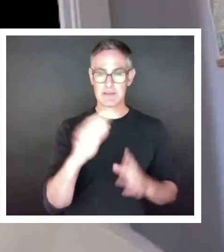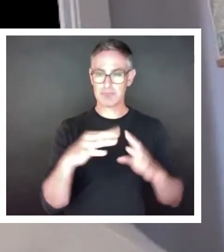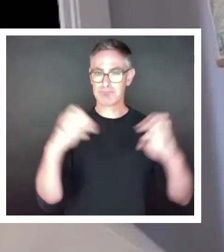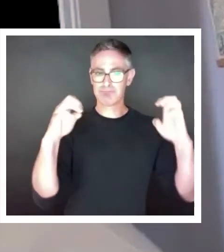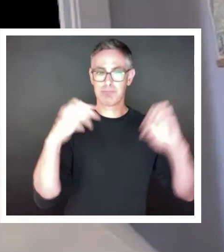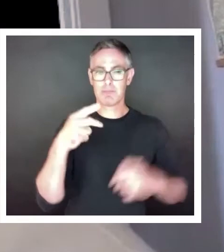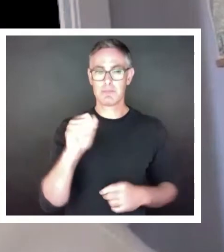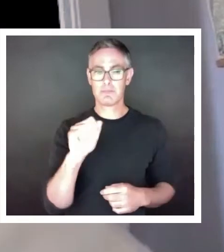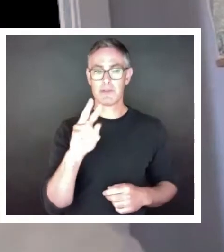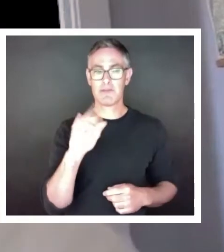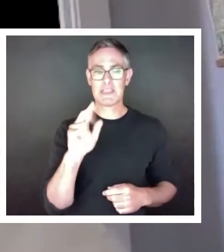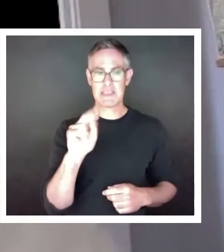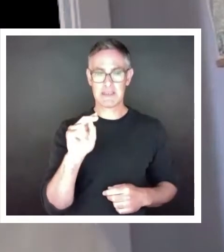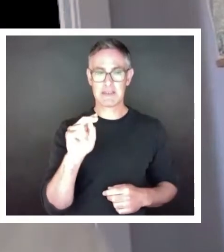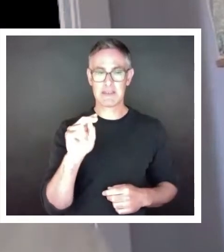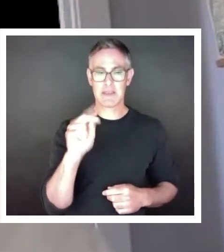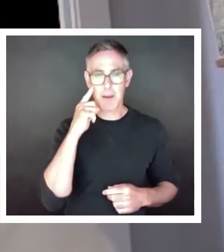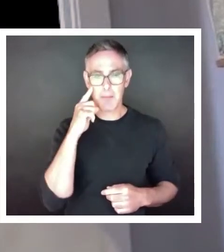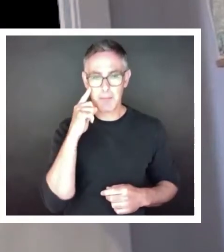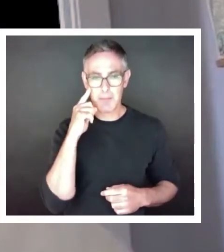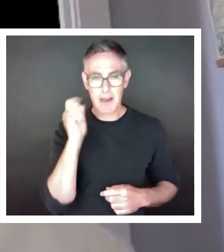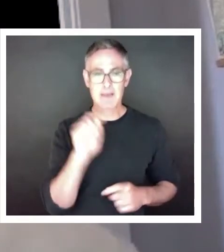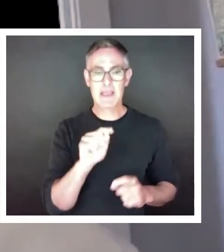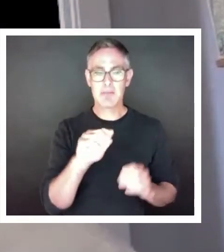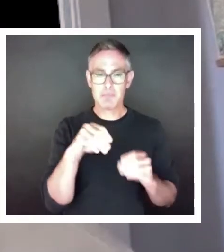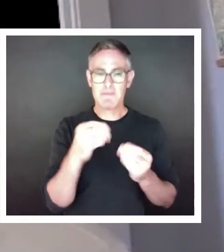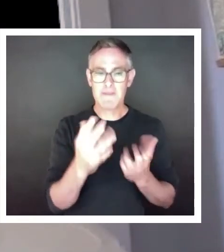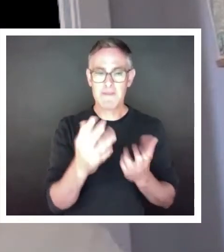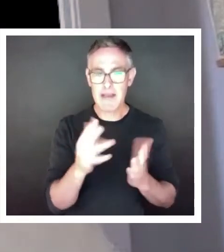I told him what the experience is very helping